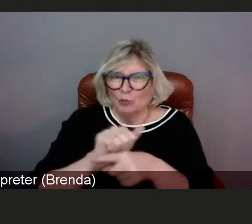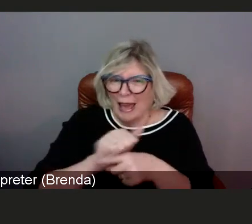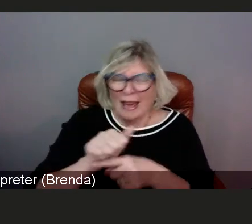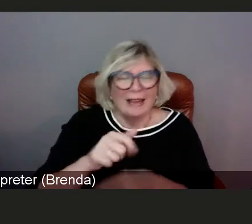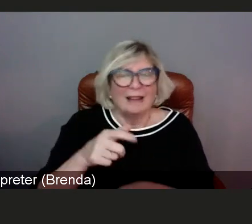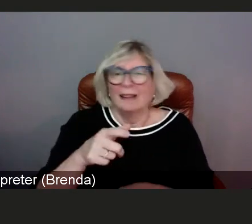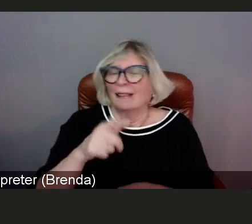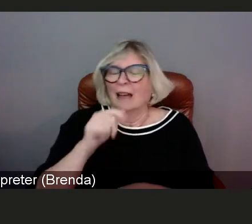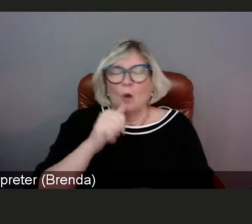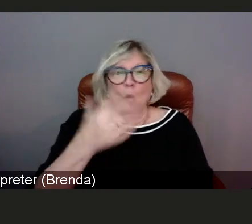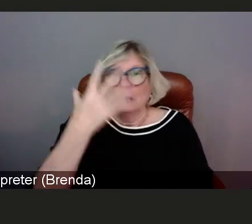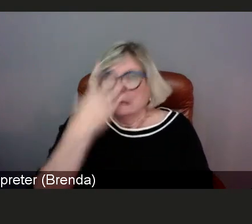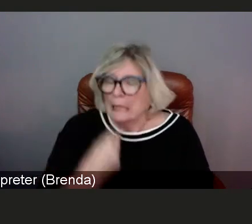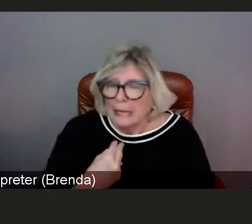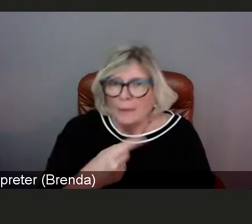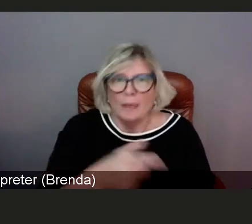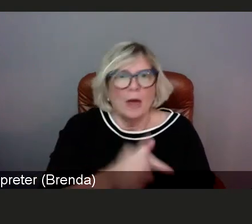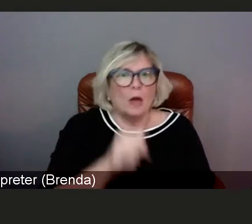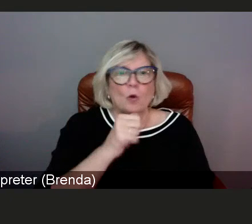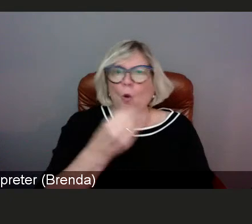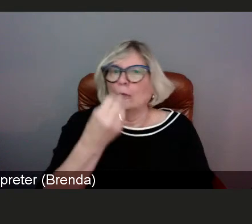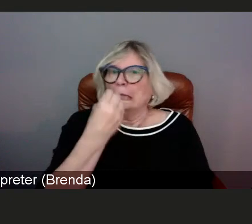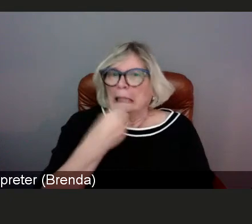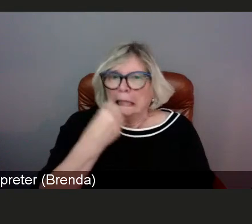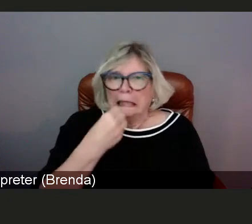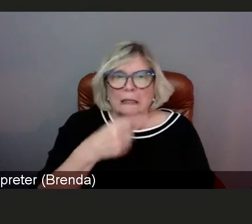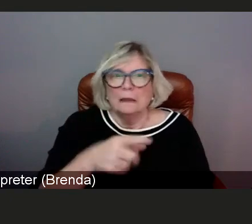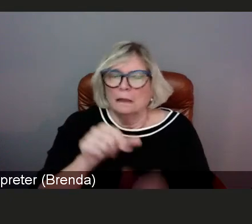They don't eat. They're constantly being tested